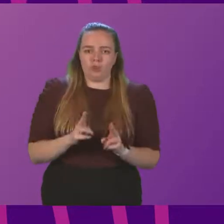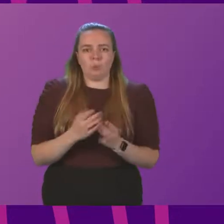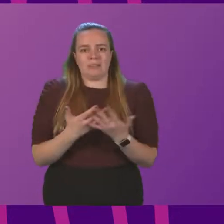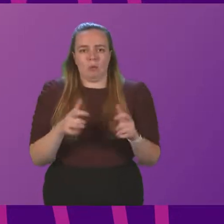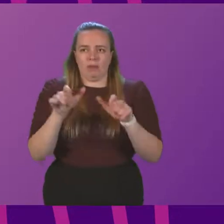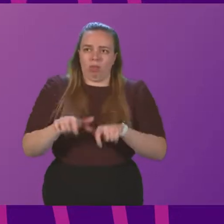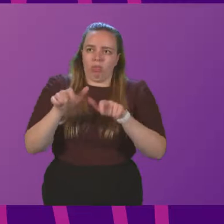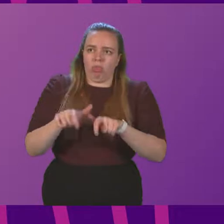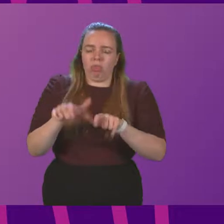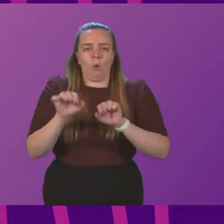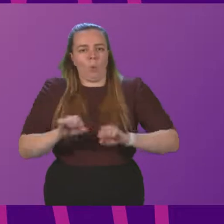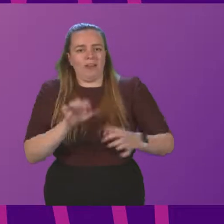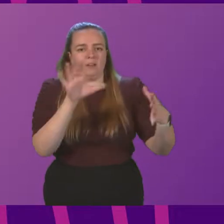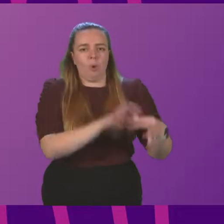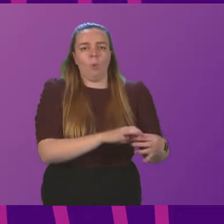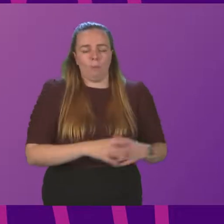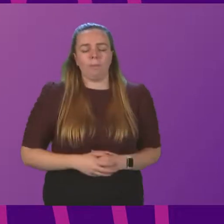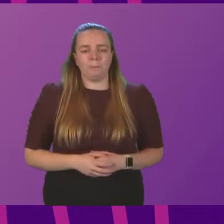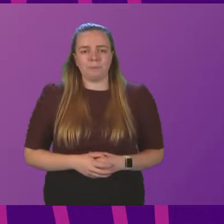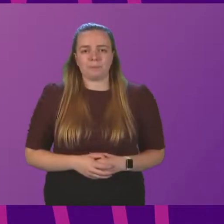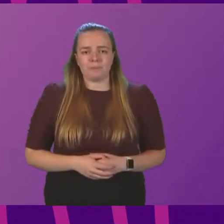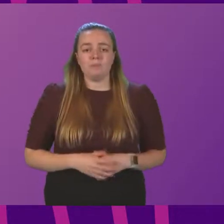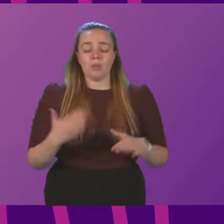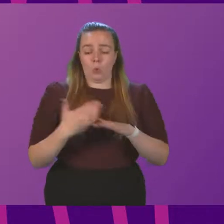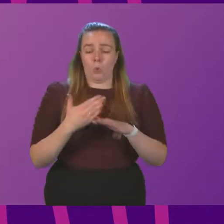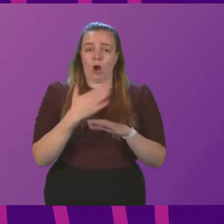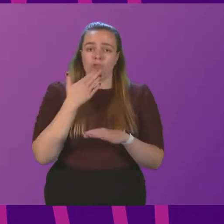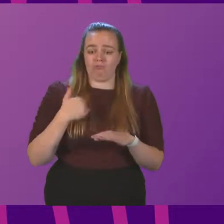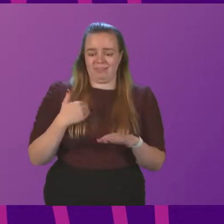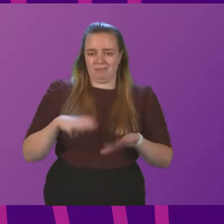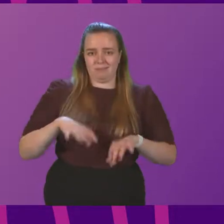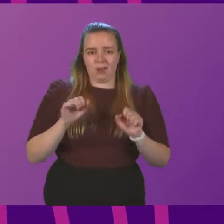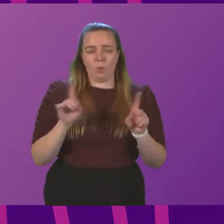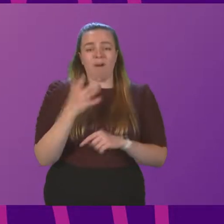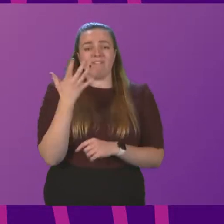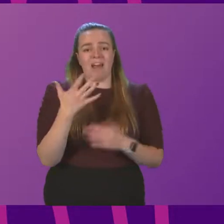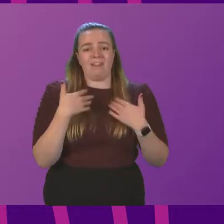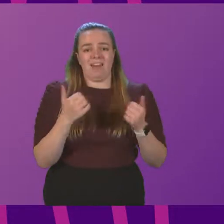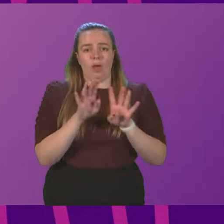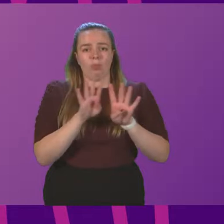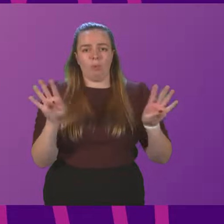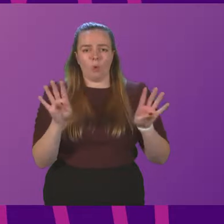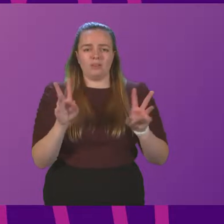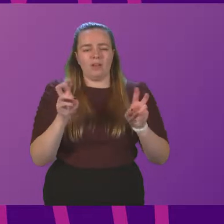of delayed discharges. Work started recently with five health board pathfinder sites, including NHS